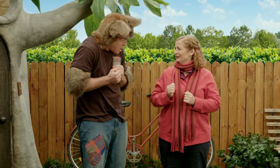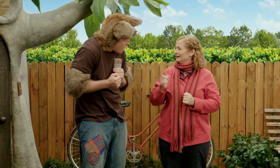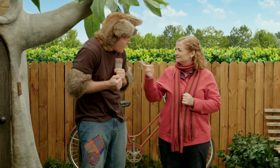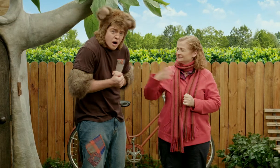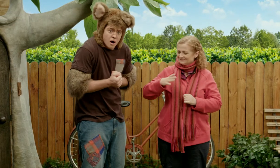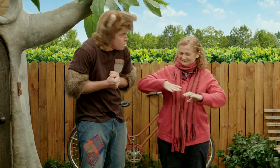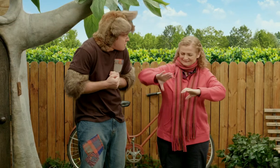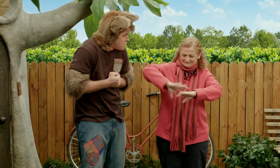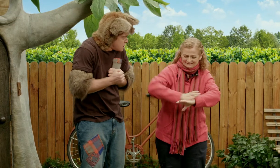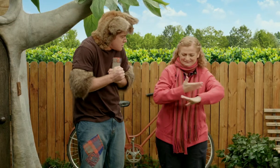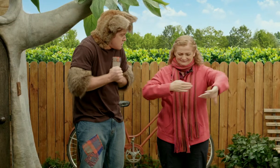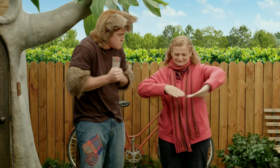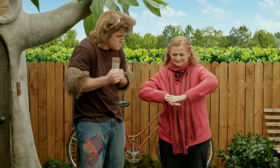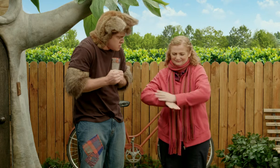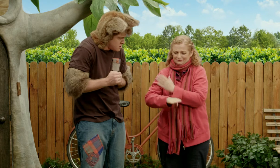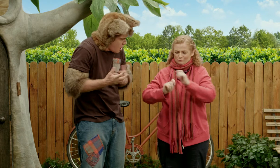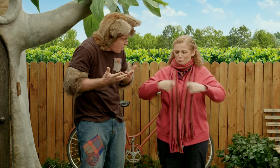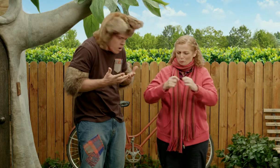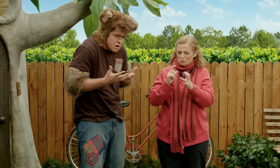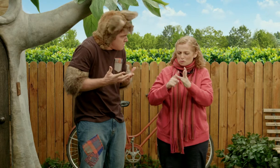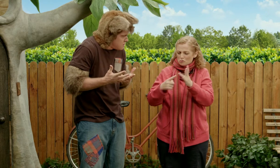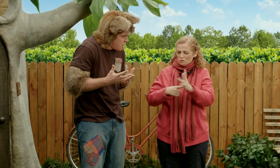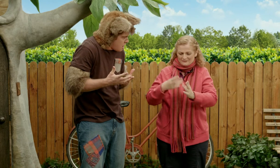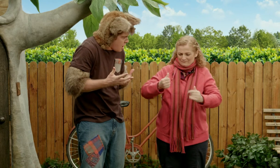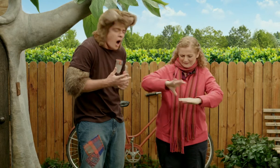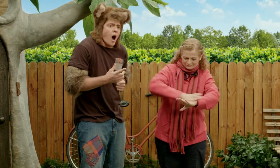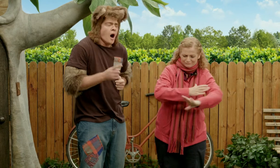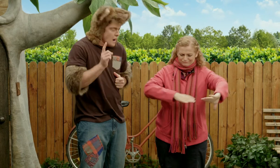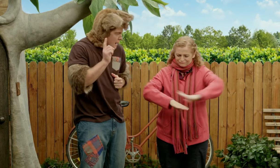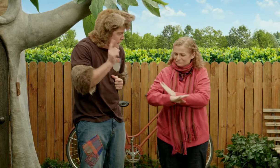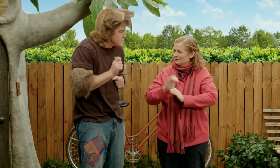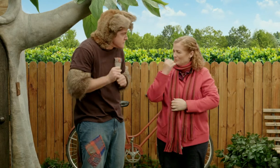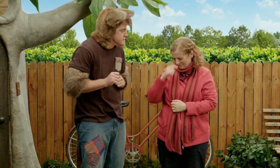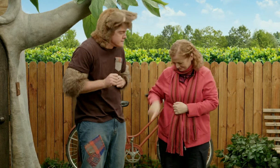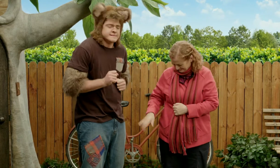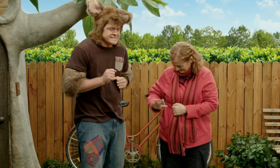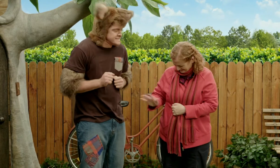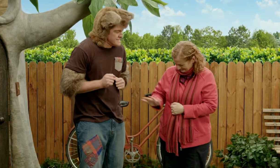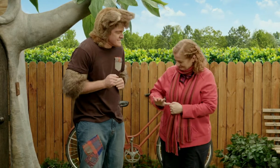You need to wear some boots, that will cover your feet. That won't do the job.